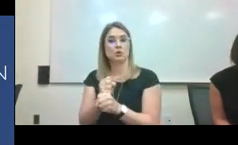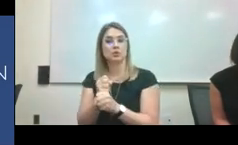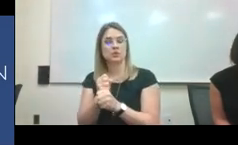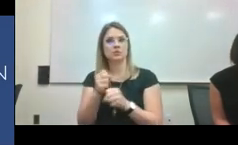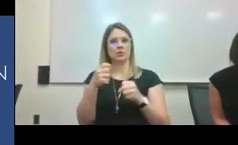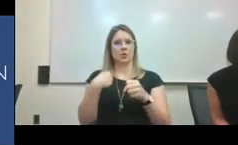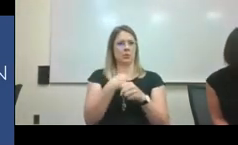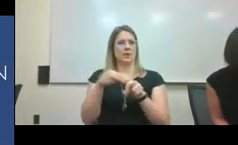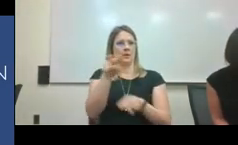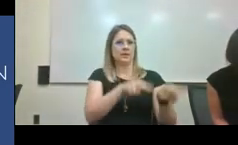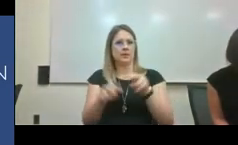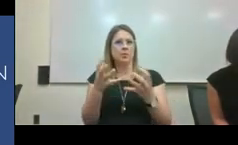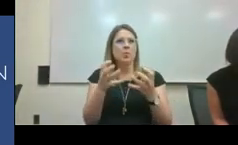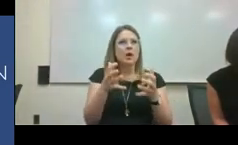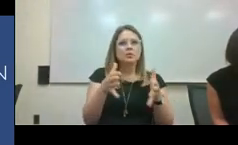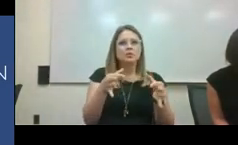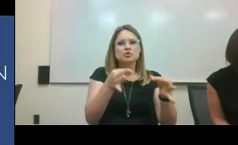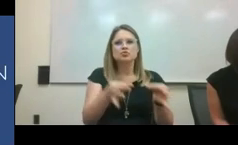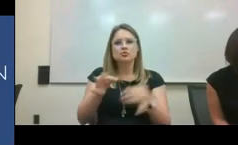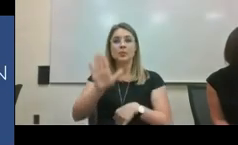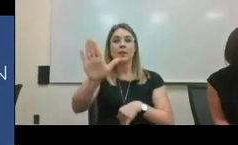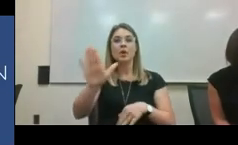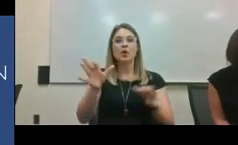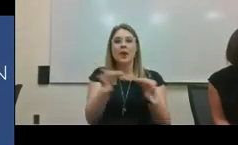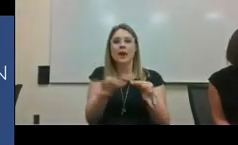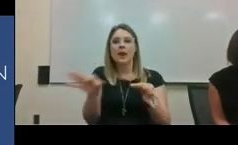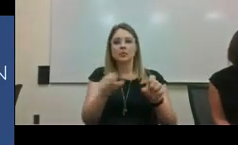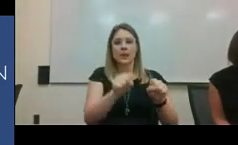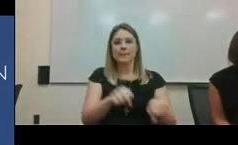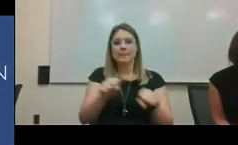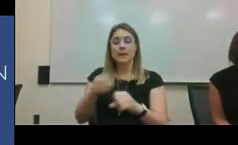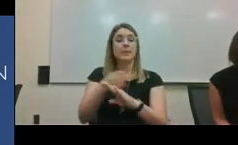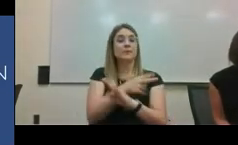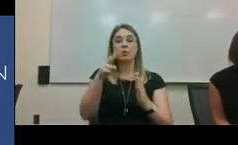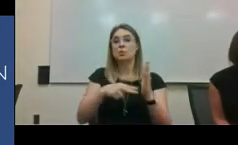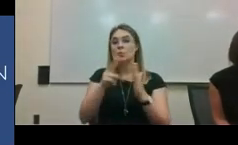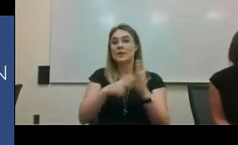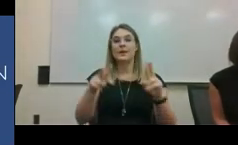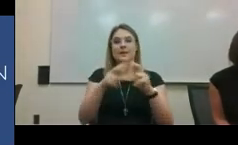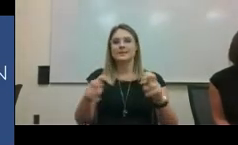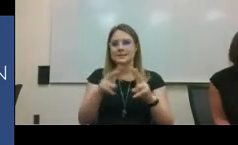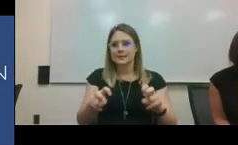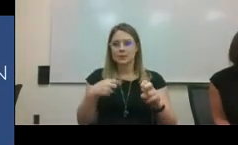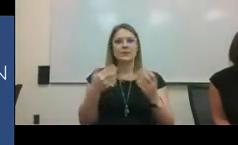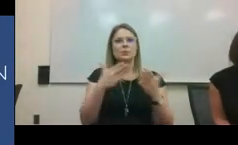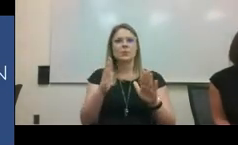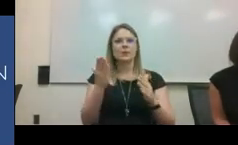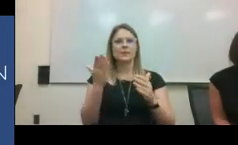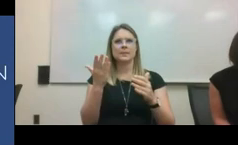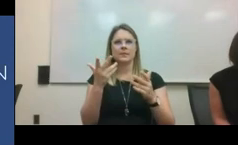their actual language ability prior to just doing the reading assessment because otherwise we'd be missing whether or not the issue is around their sign language abilities